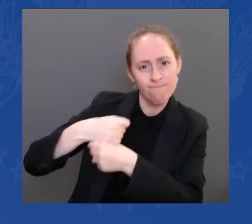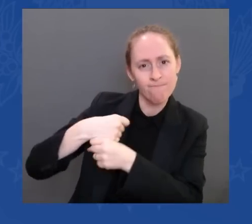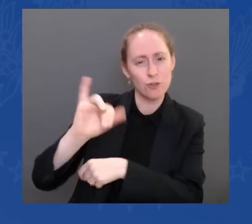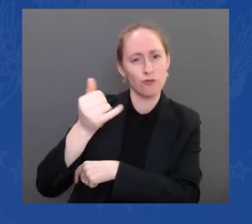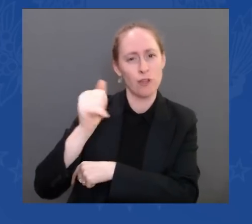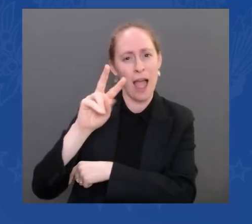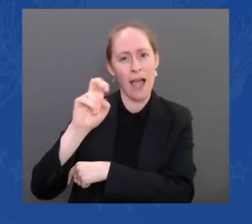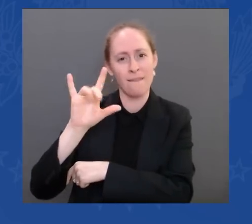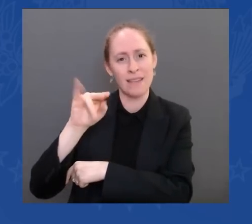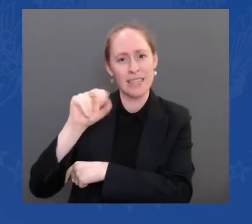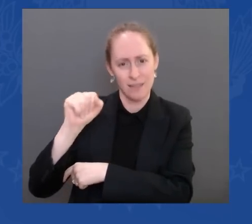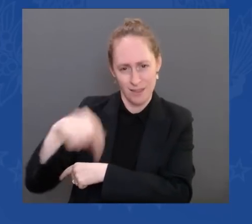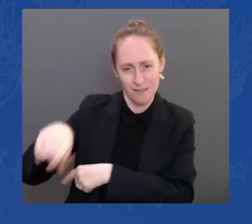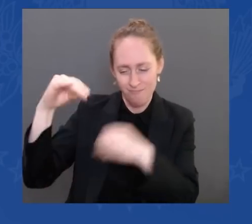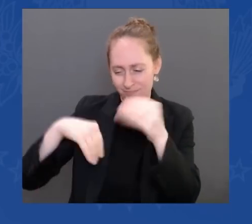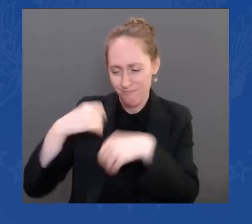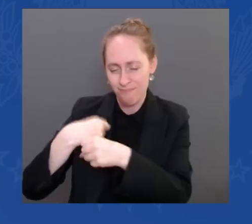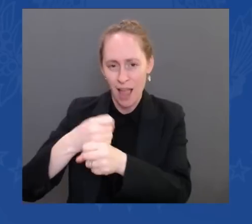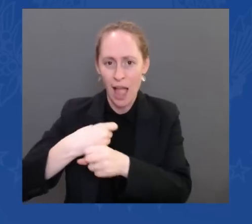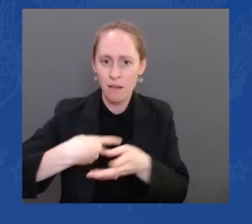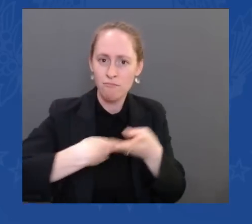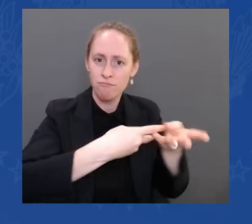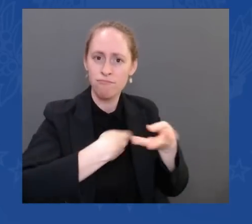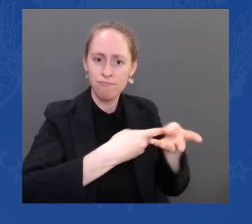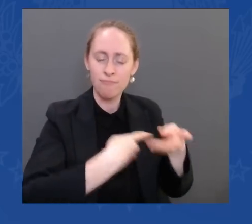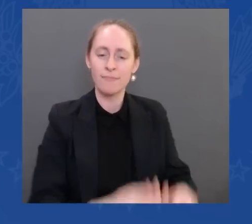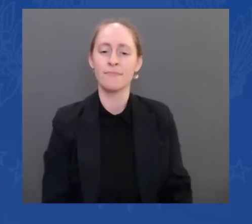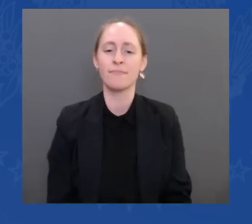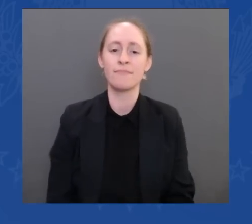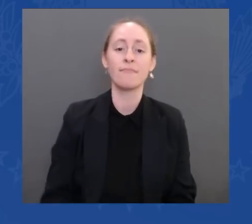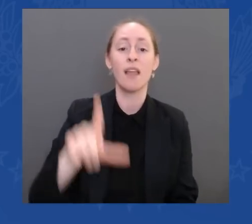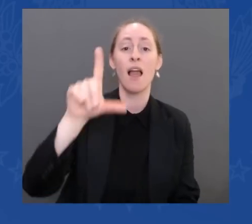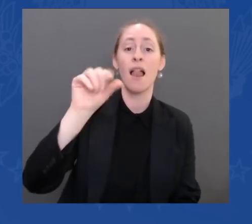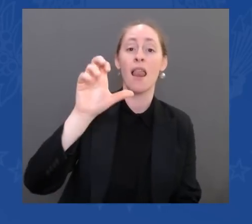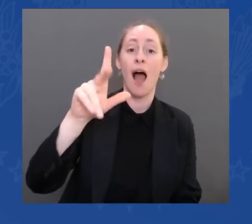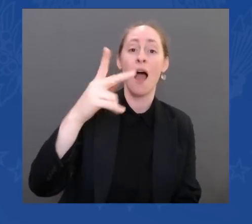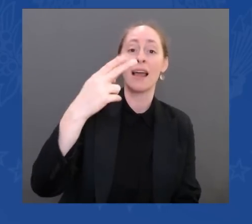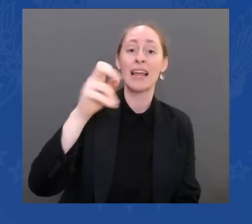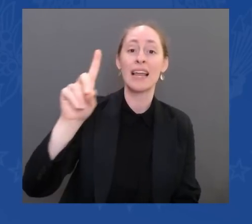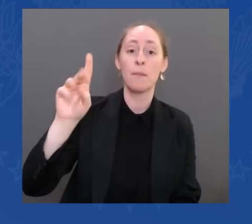to Alabama. The Armed Forces of the United States of America is going to continue to be the best-armed,